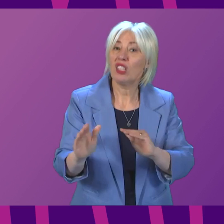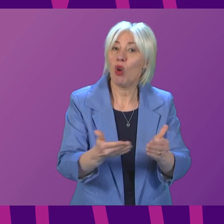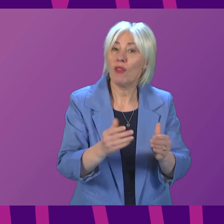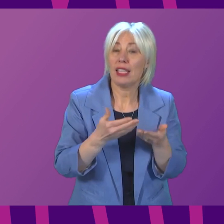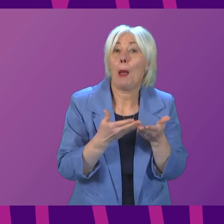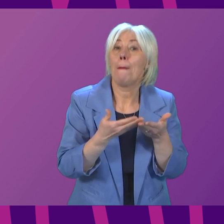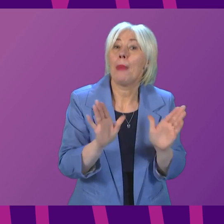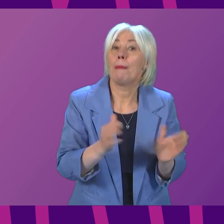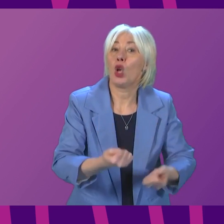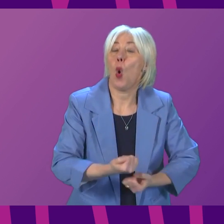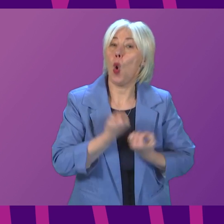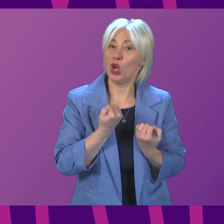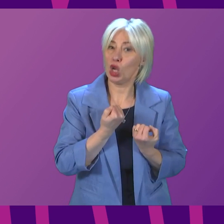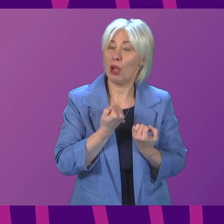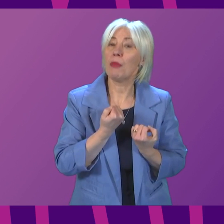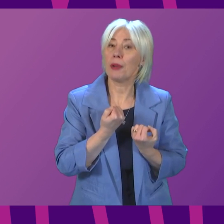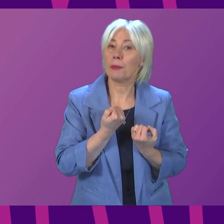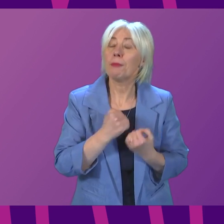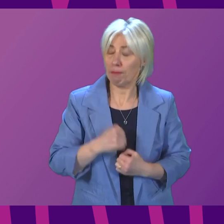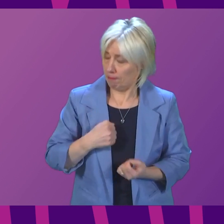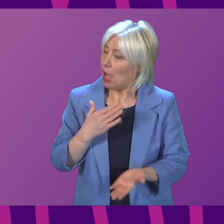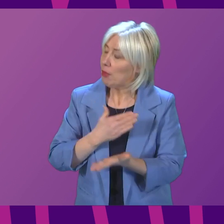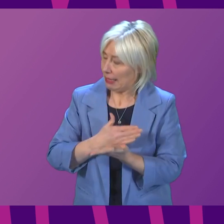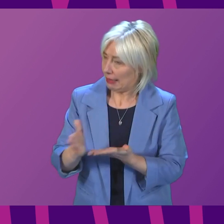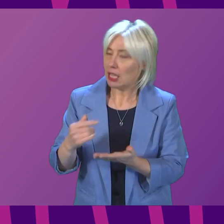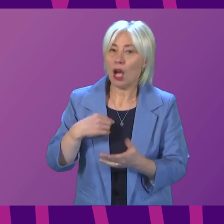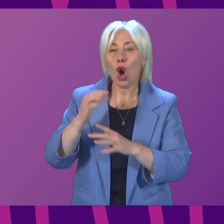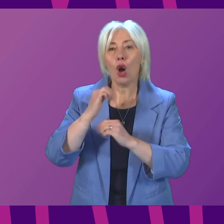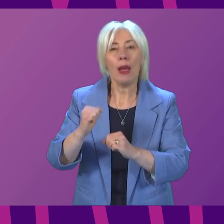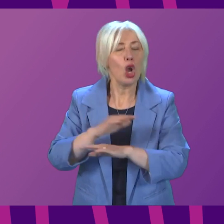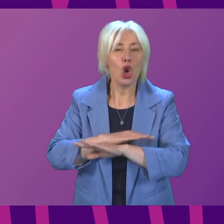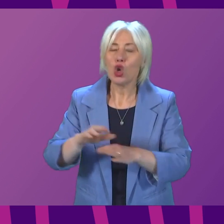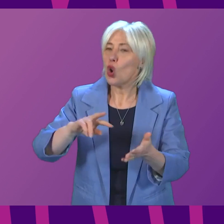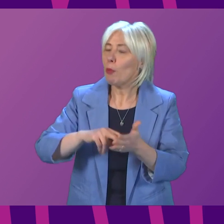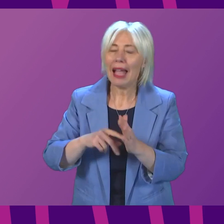I will be very clear in that commitment: we have no plans whatsoever to privatise public